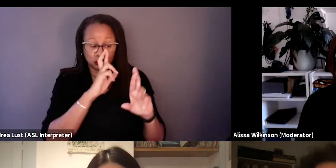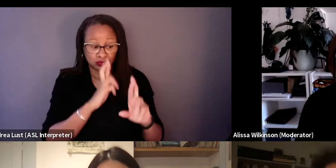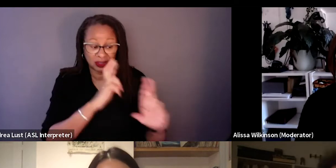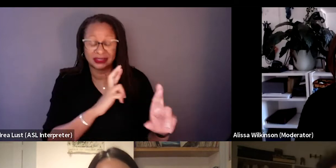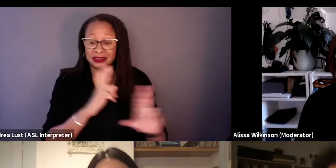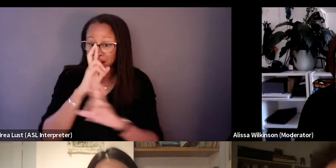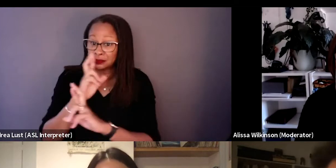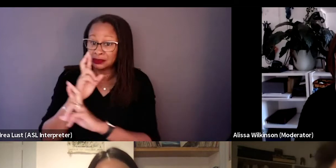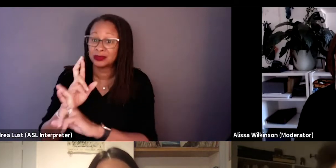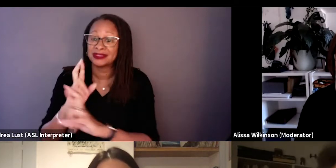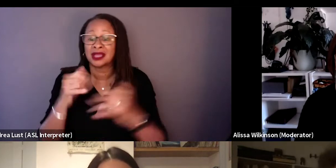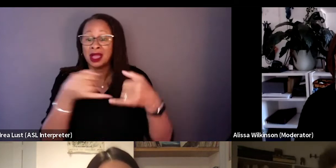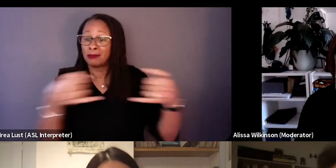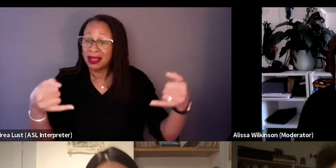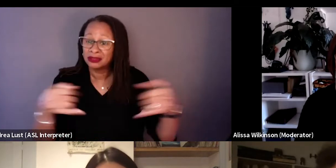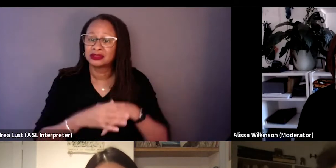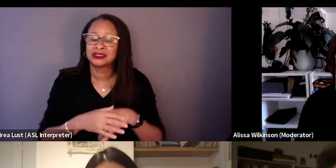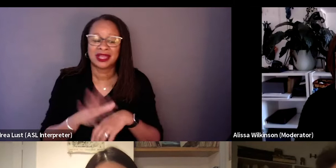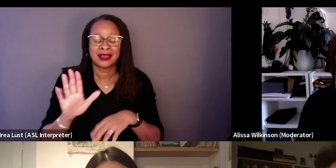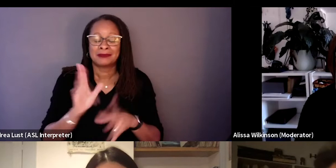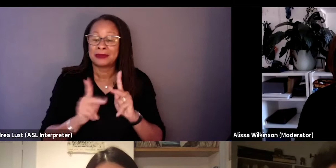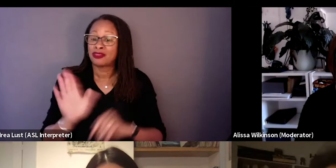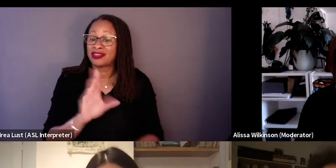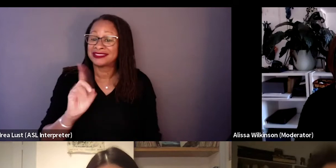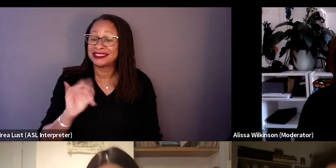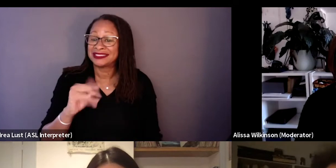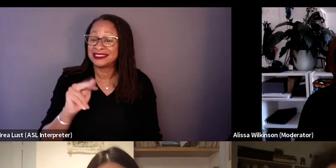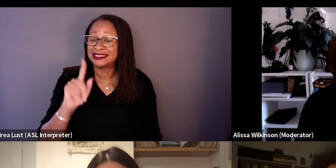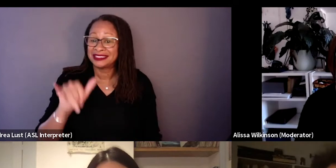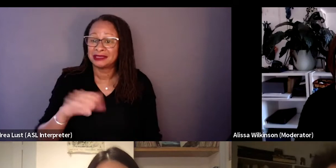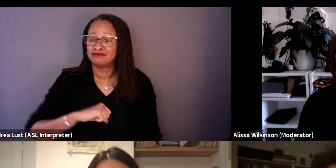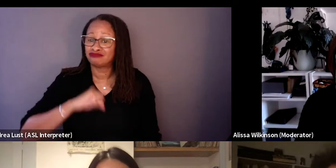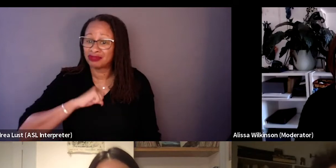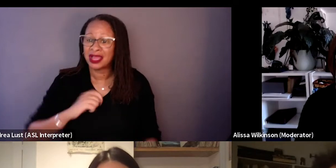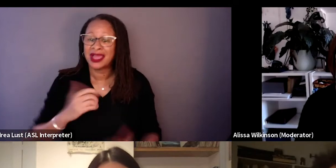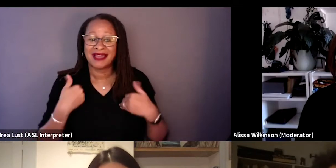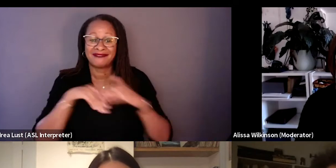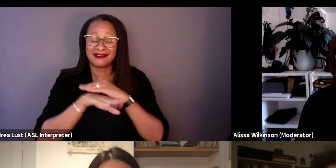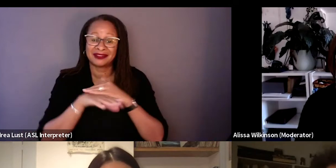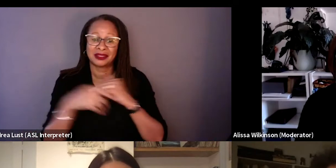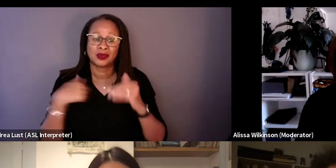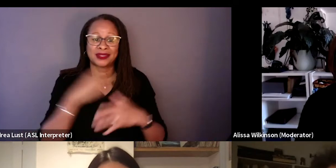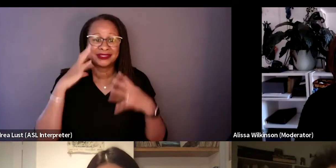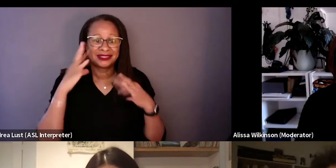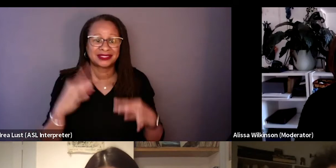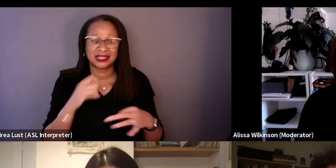We wanted to respect people's dignity. We had access, but we decided not to use everything.